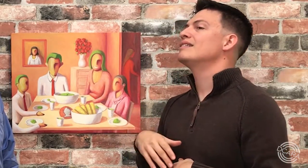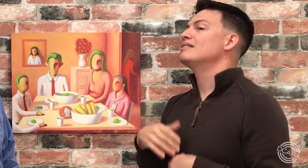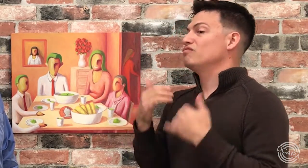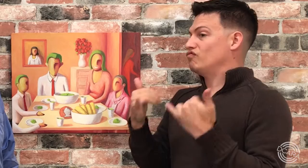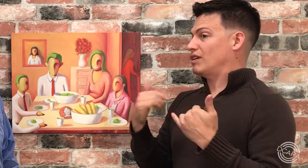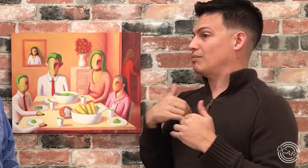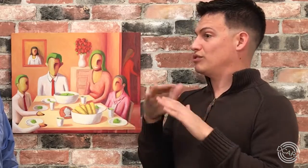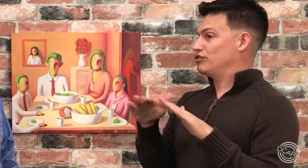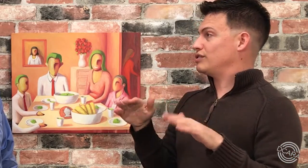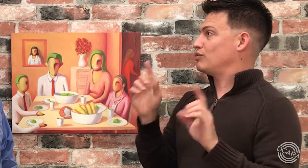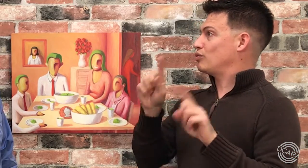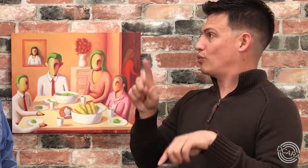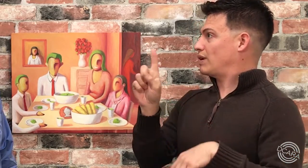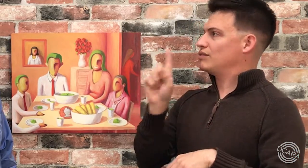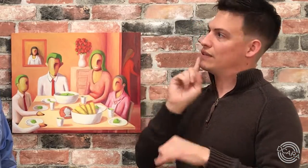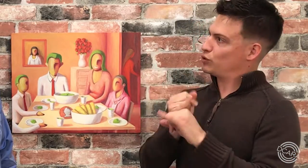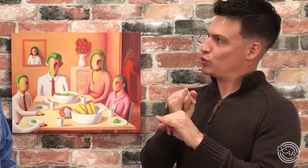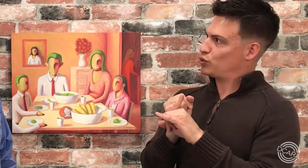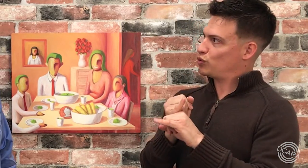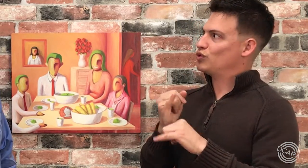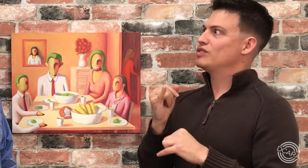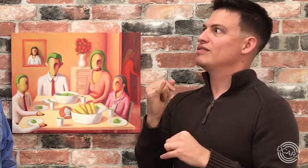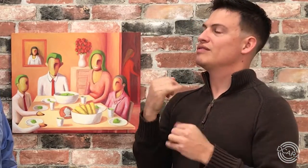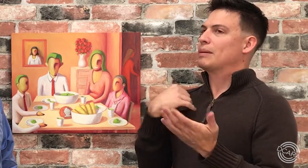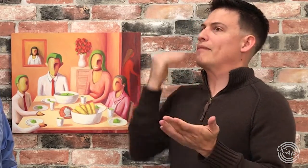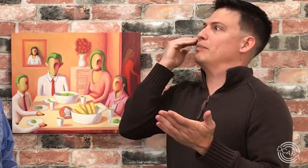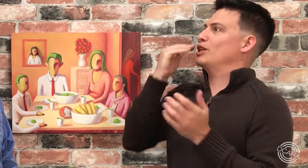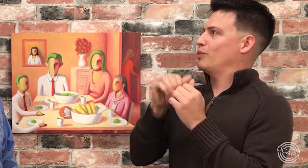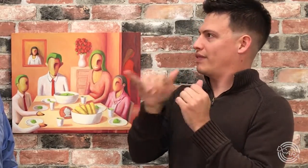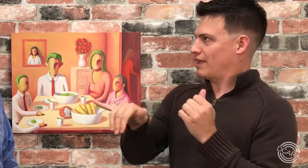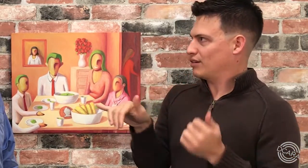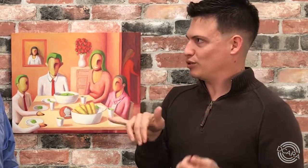Now my children go to the Deaf School, so I am familiar with that as well.